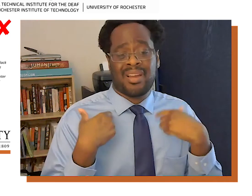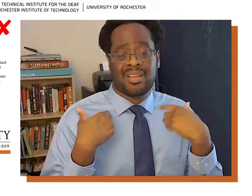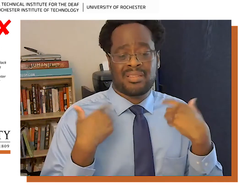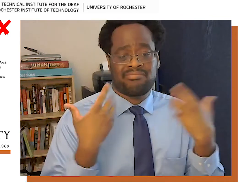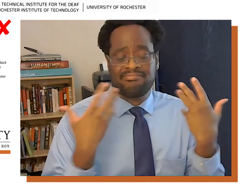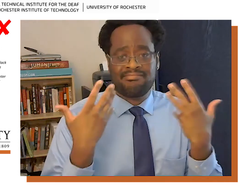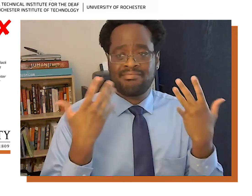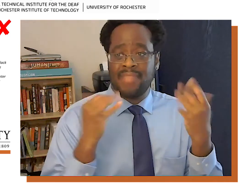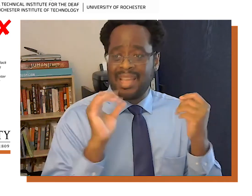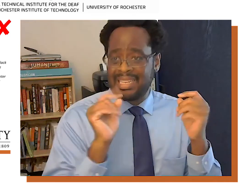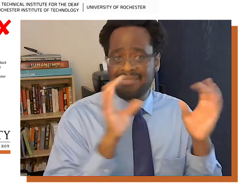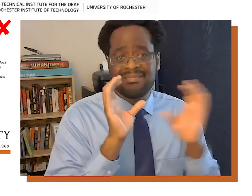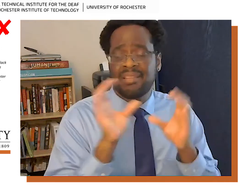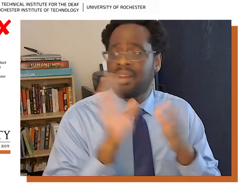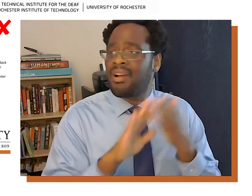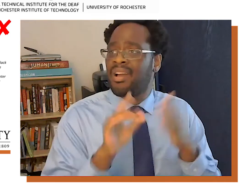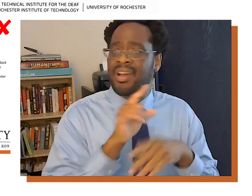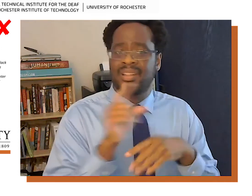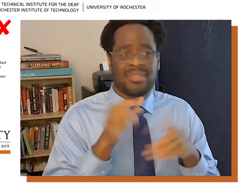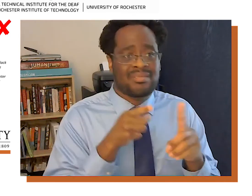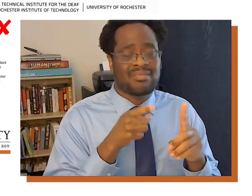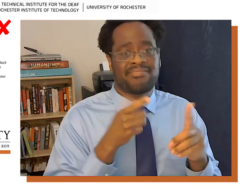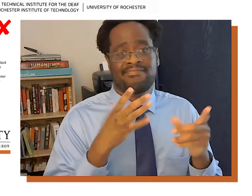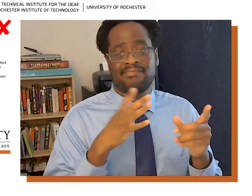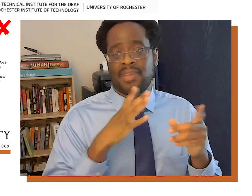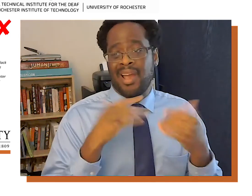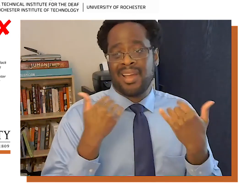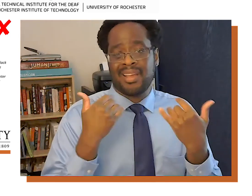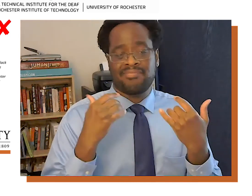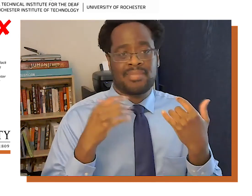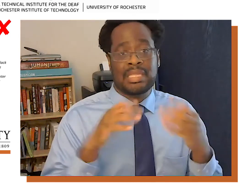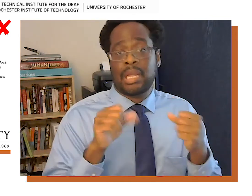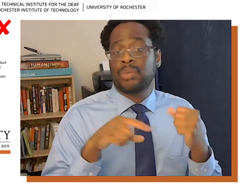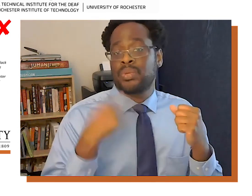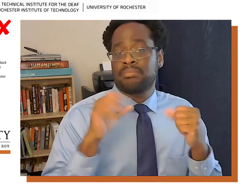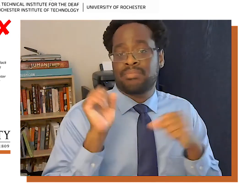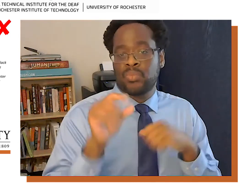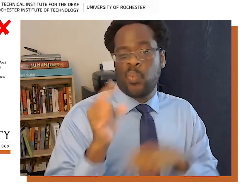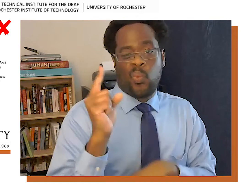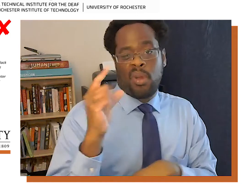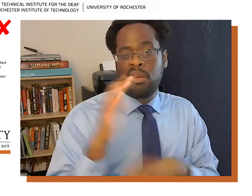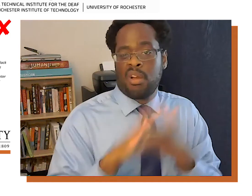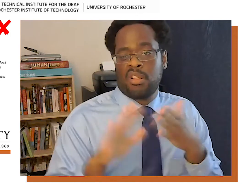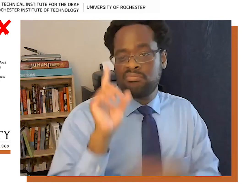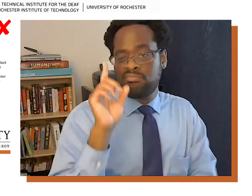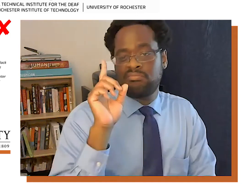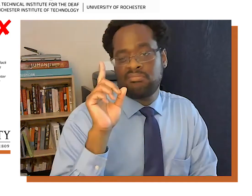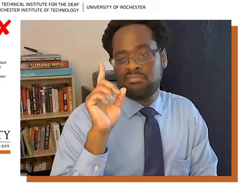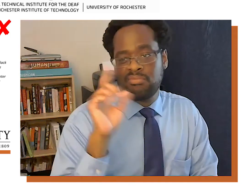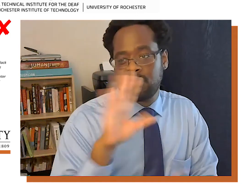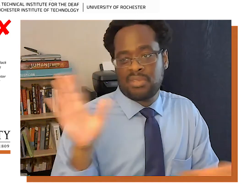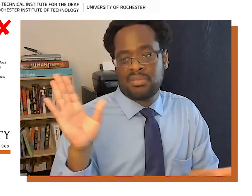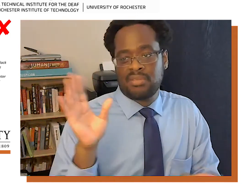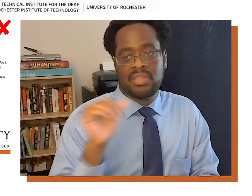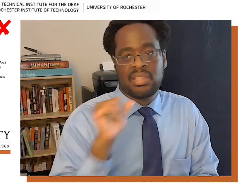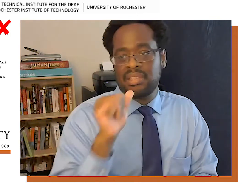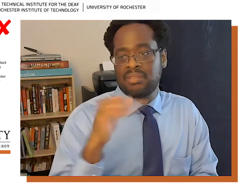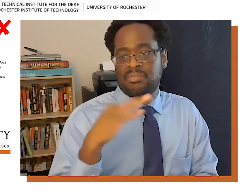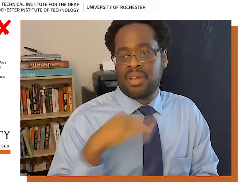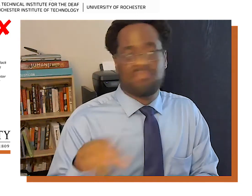so for here, again, I thought that my chances of college were ruined, so I only applied to one college. That was it.